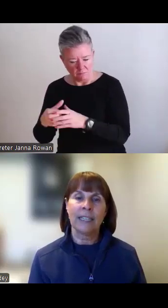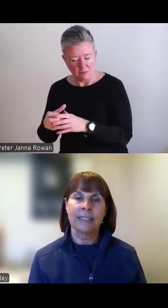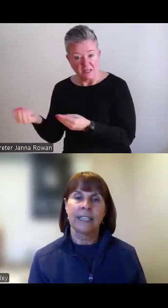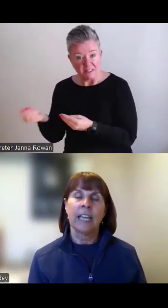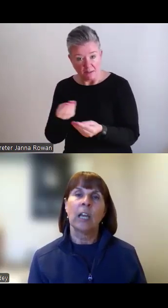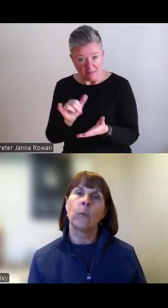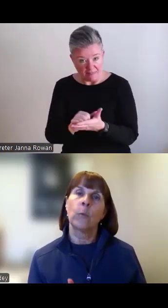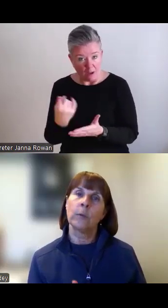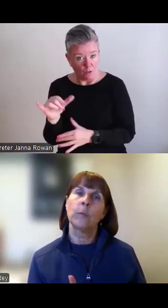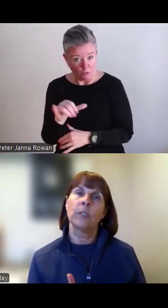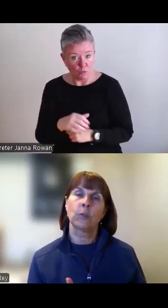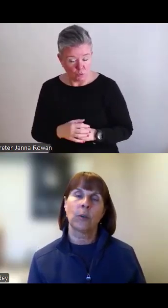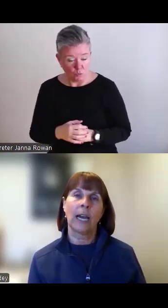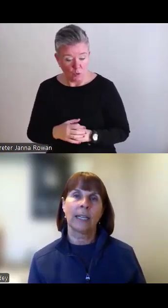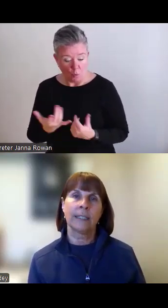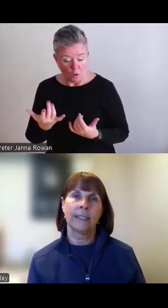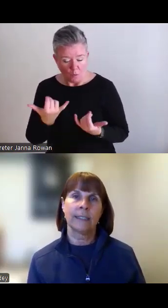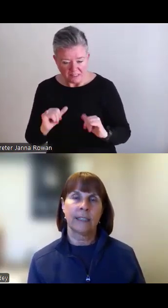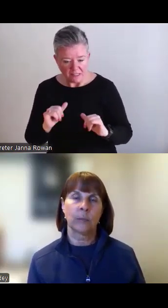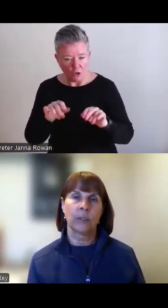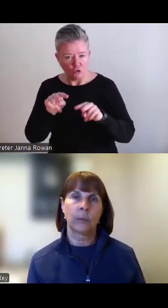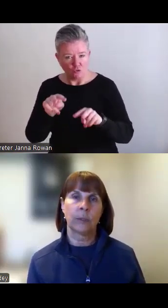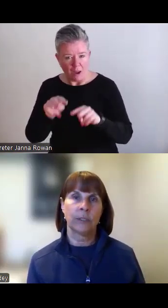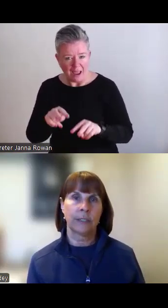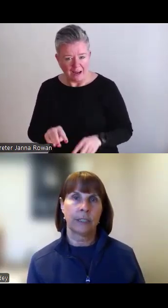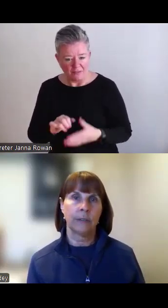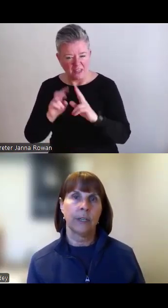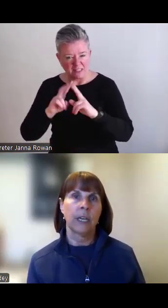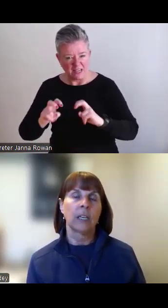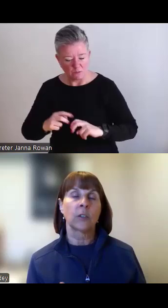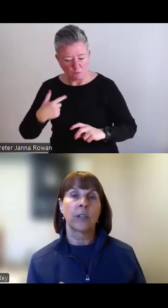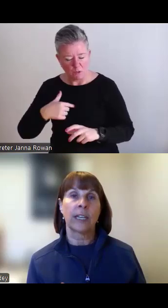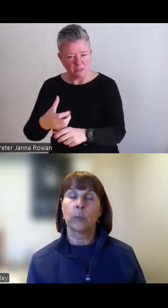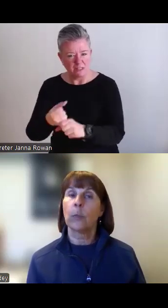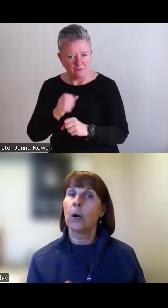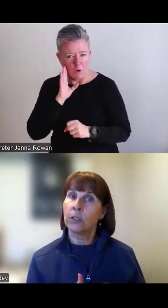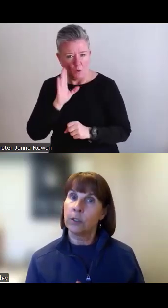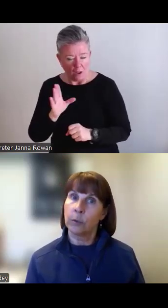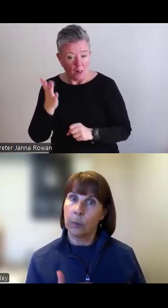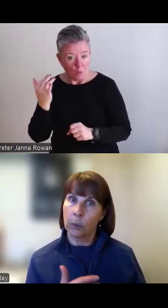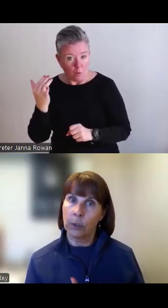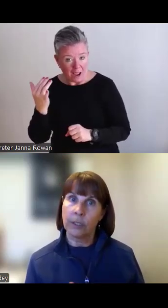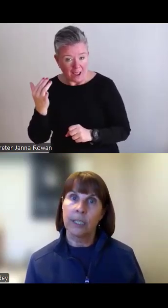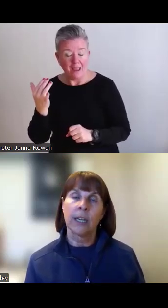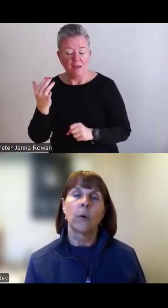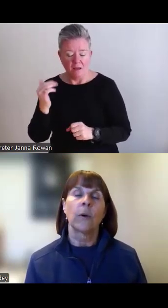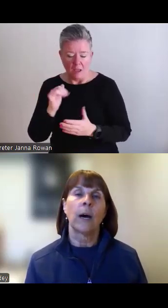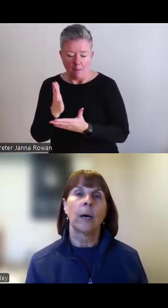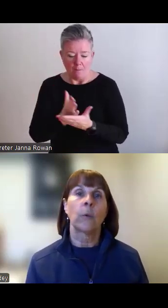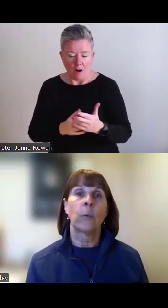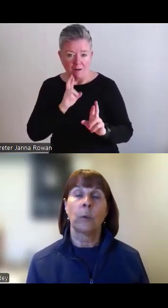that and we will be tracking the assessments we receive so that, as part of the report,